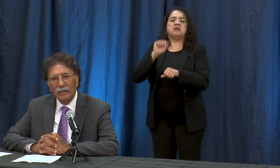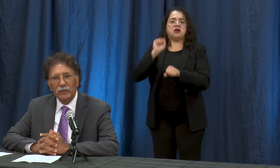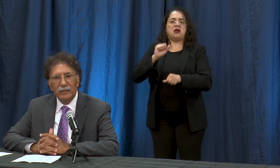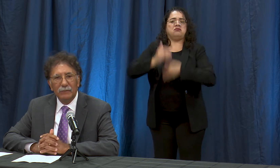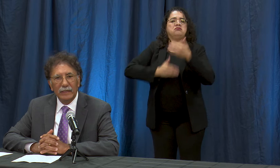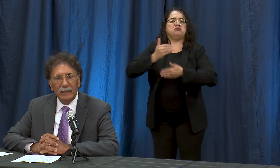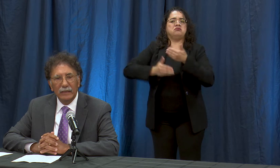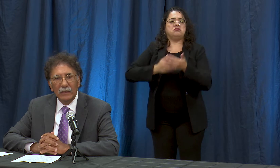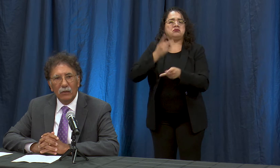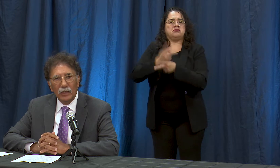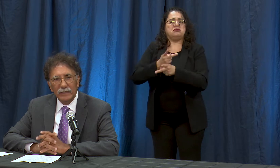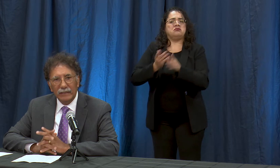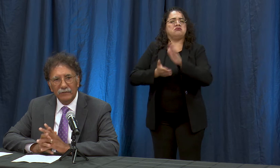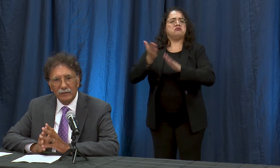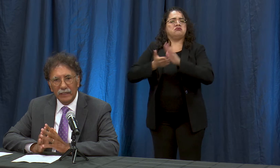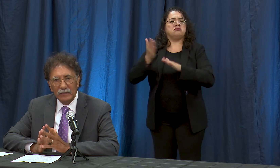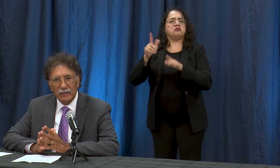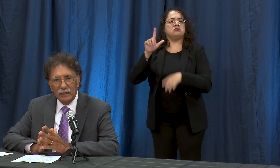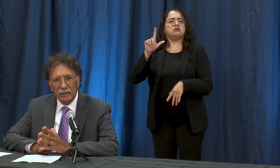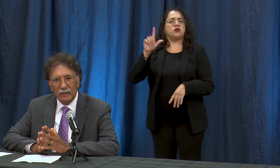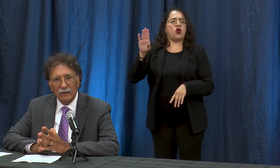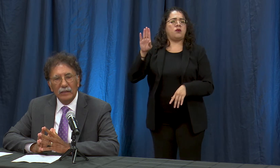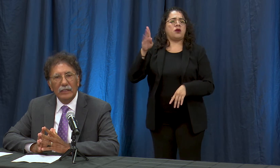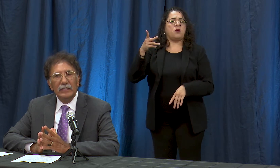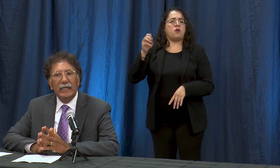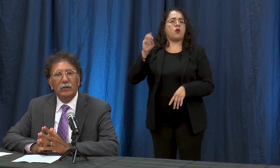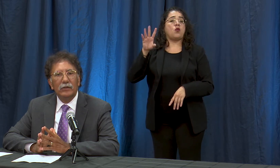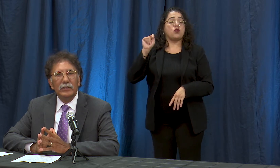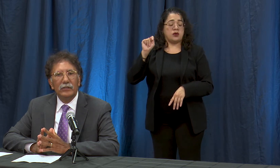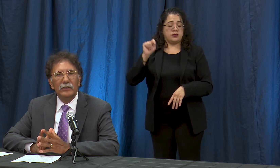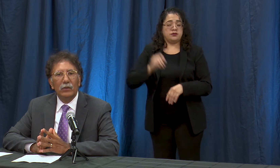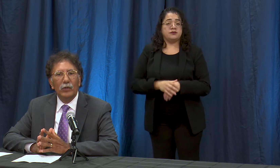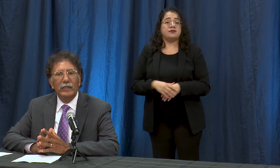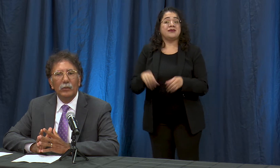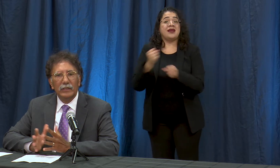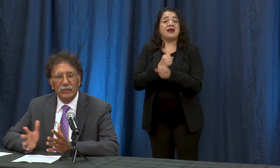leadership again wants to emphasize the stakeholders in terms of working with us